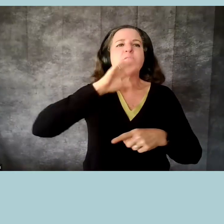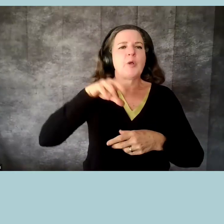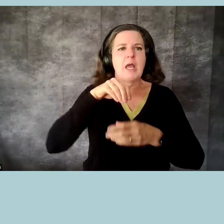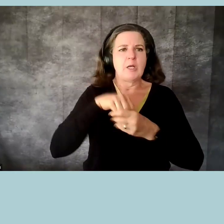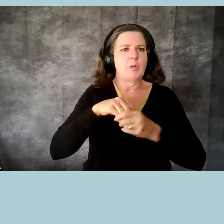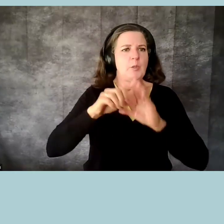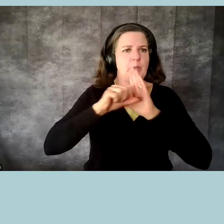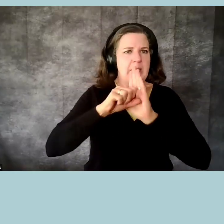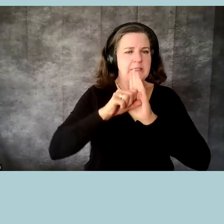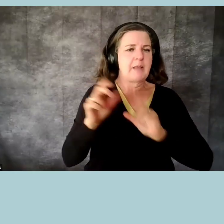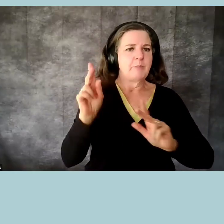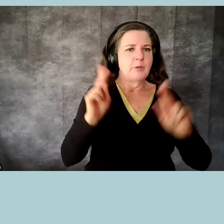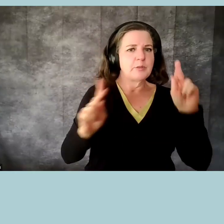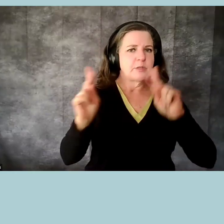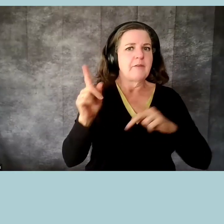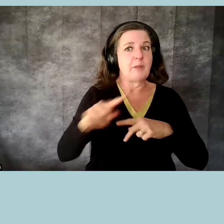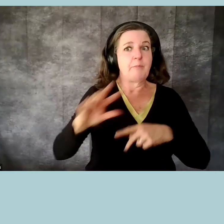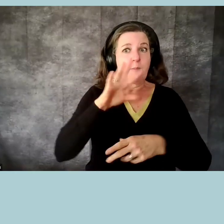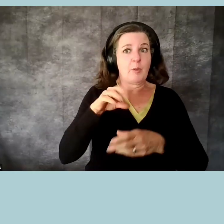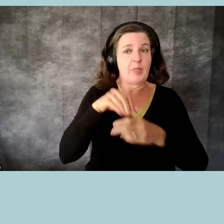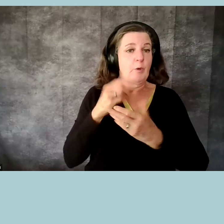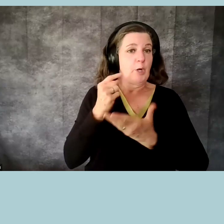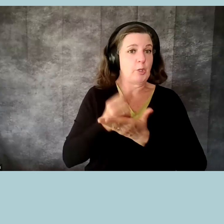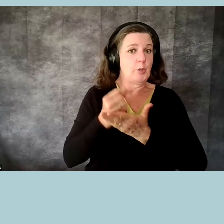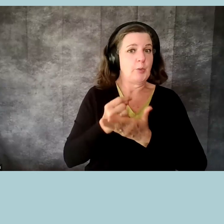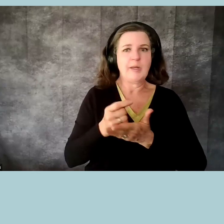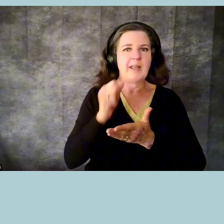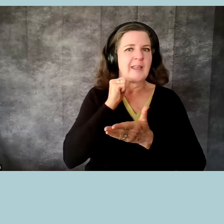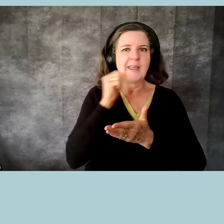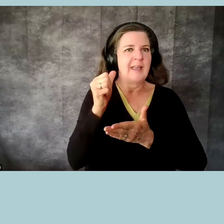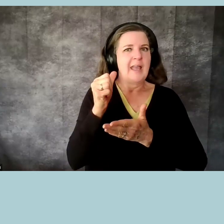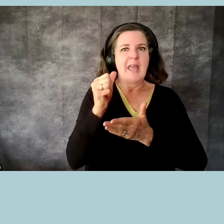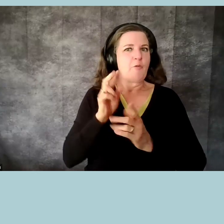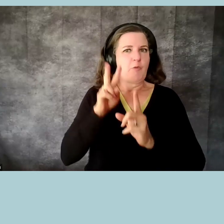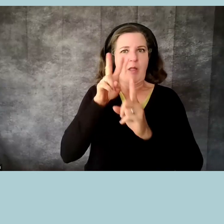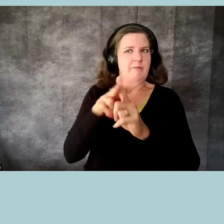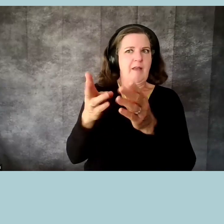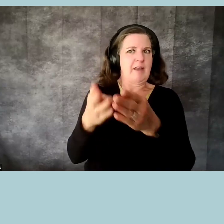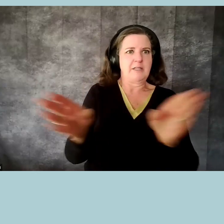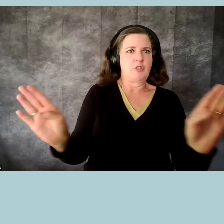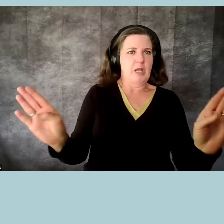treatments with, it's not going to generalize. And so that's something that we think is extremely important.